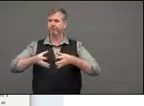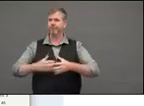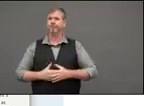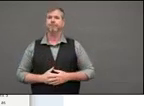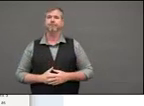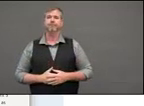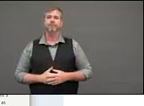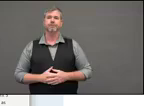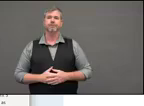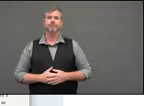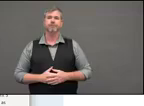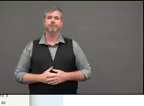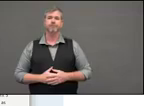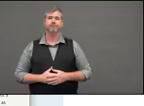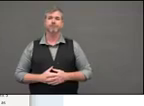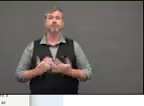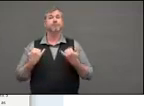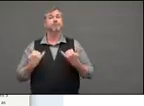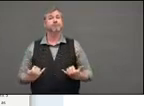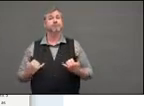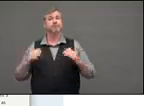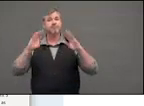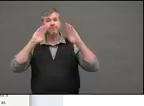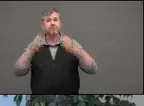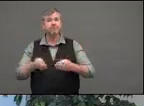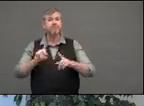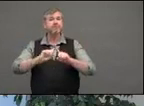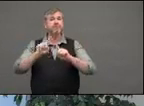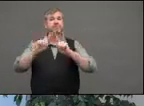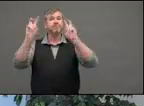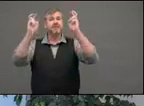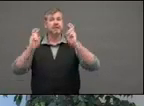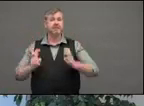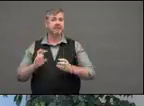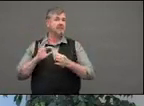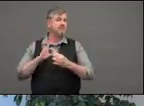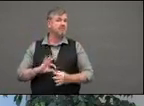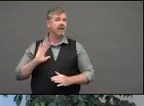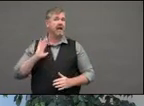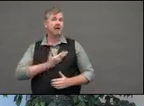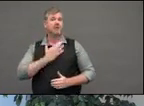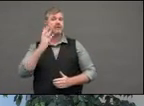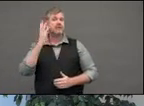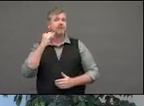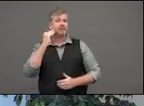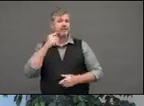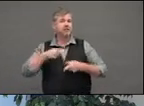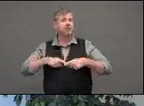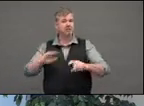relating to our experiences during this COVID-19 time um